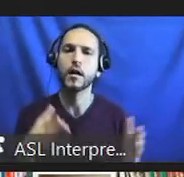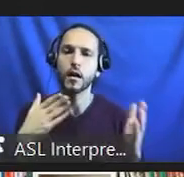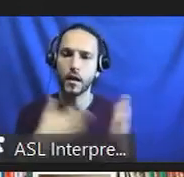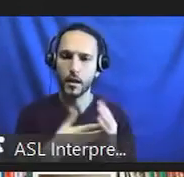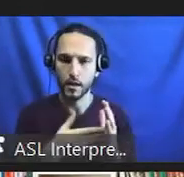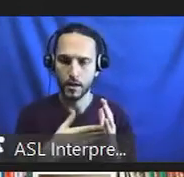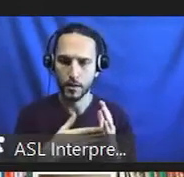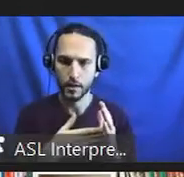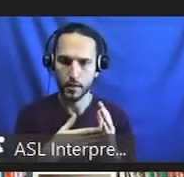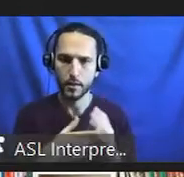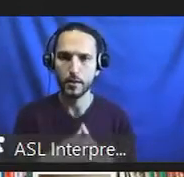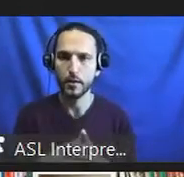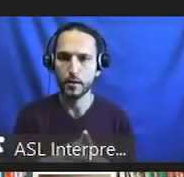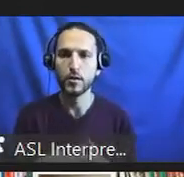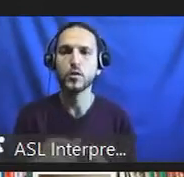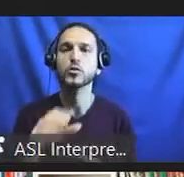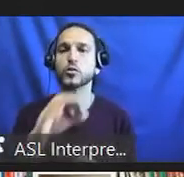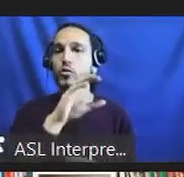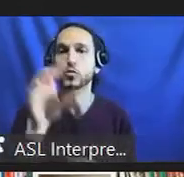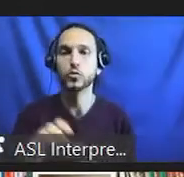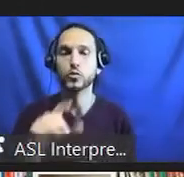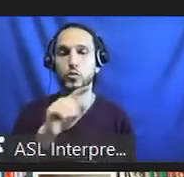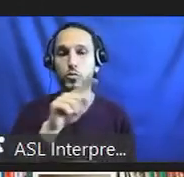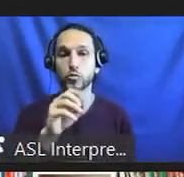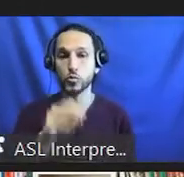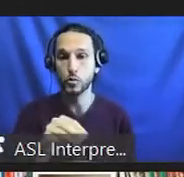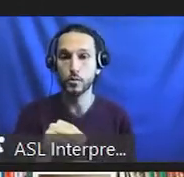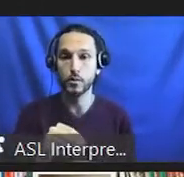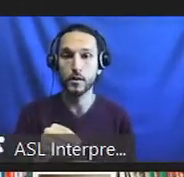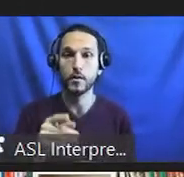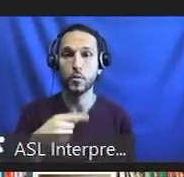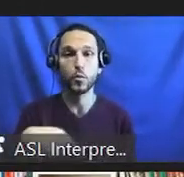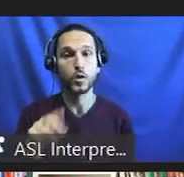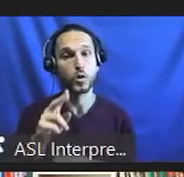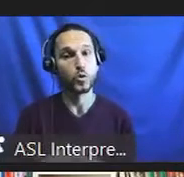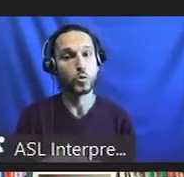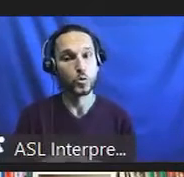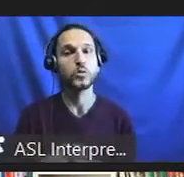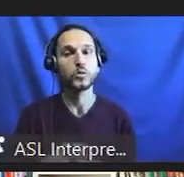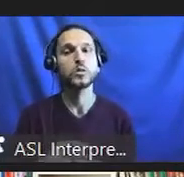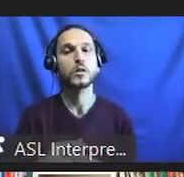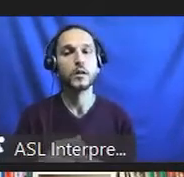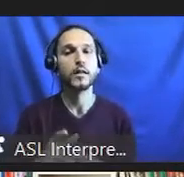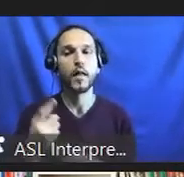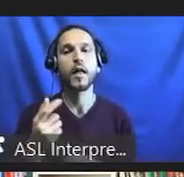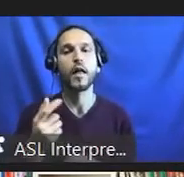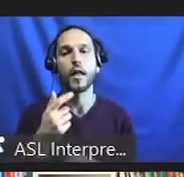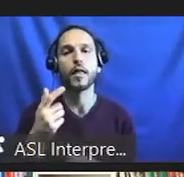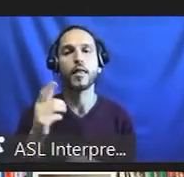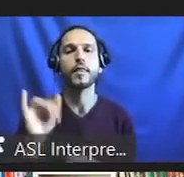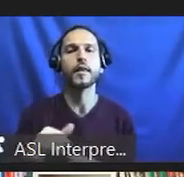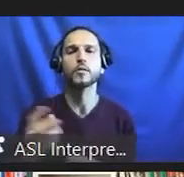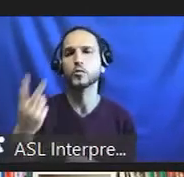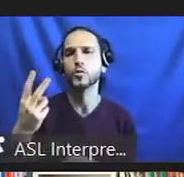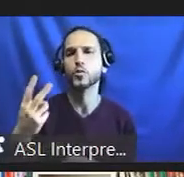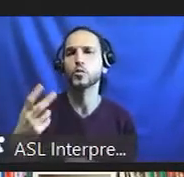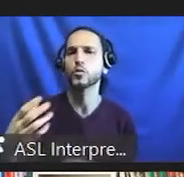here we go-- Zoom, the very platform that we're on right now, Zoom Video Communications. The two plaintiffs, Kane and Myers--